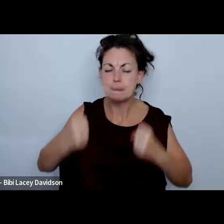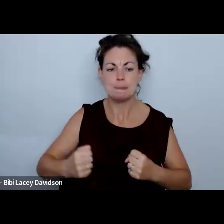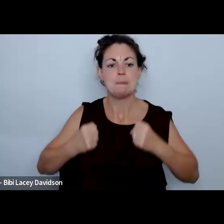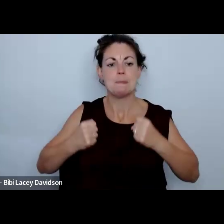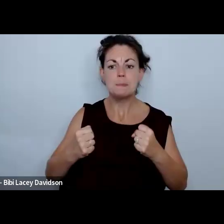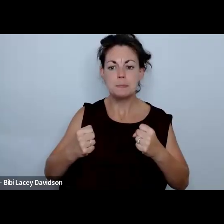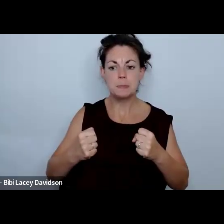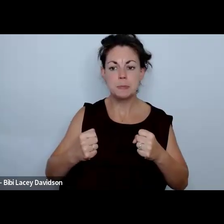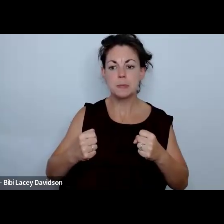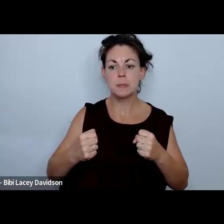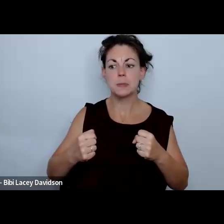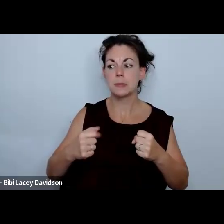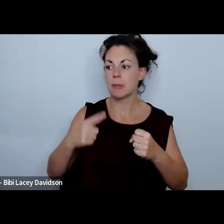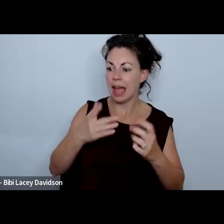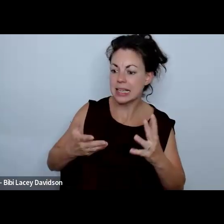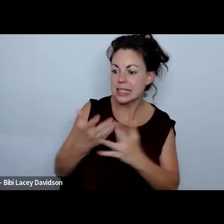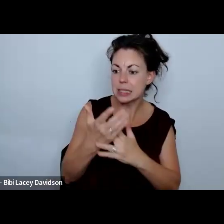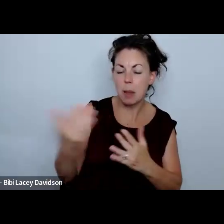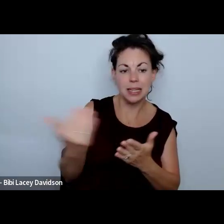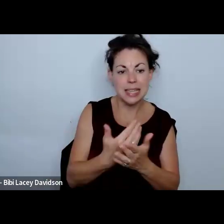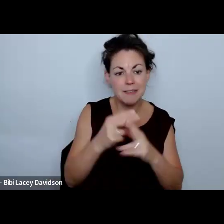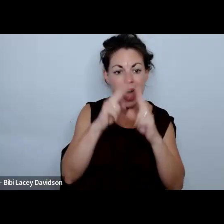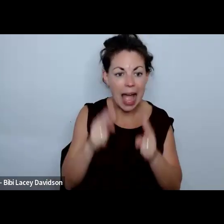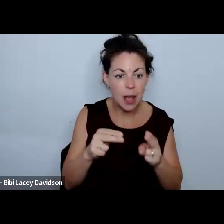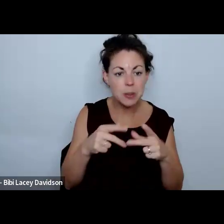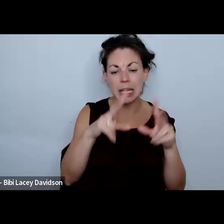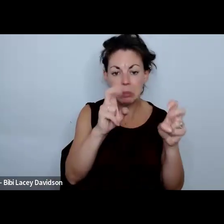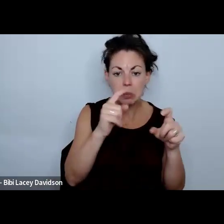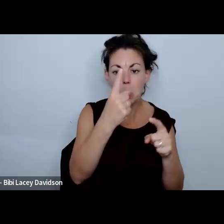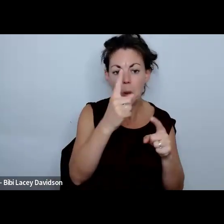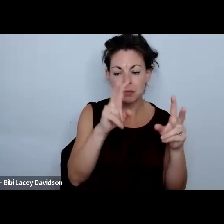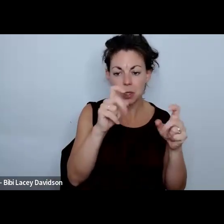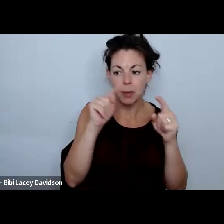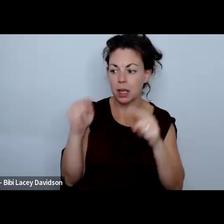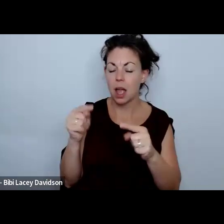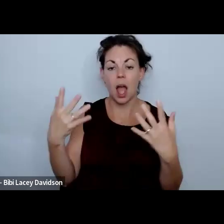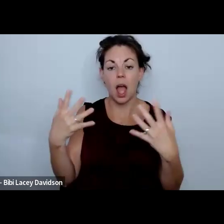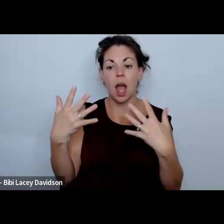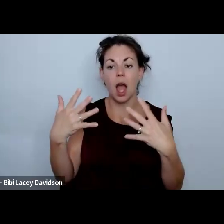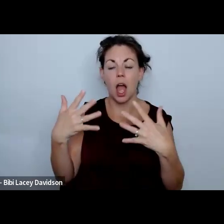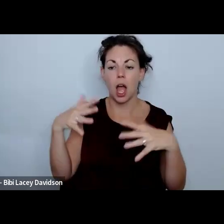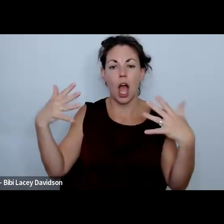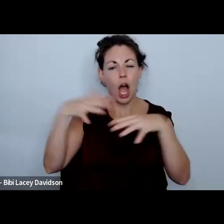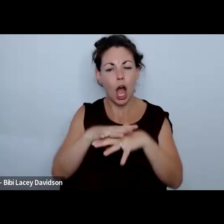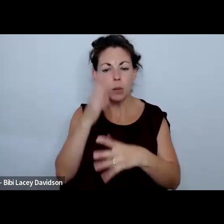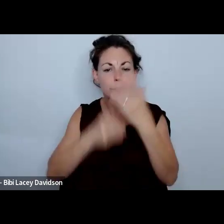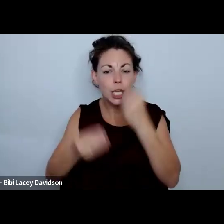and also reasonable adjustments being more accessible. And all of these allowed me to